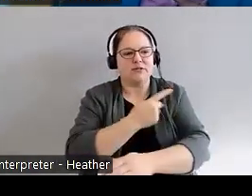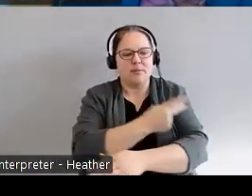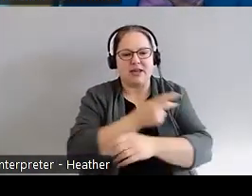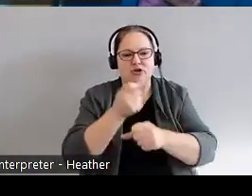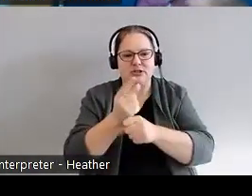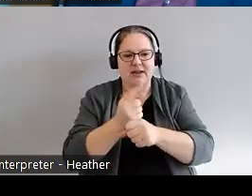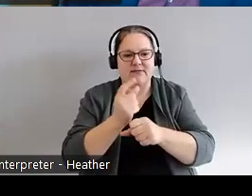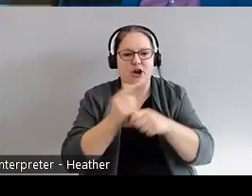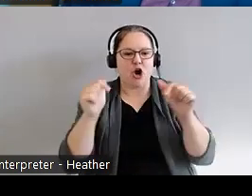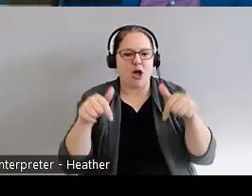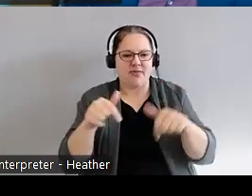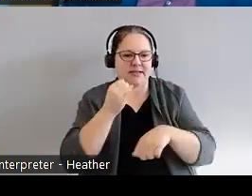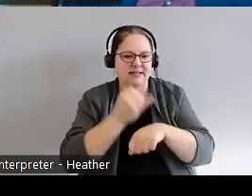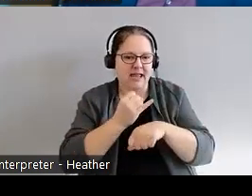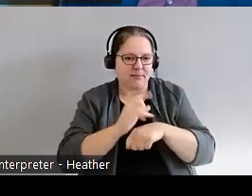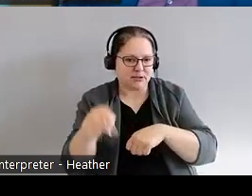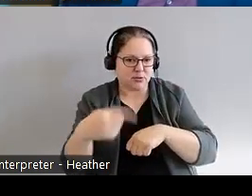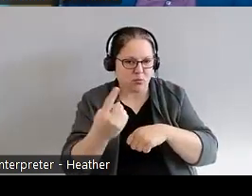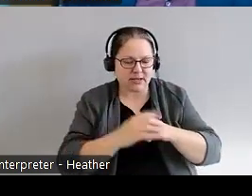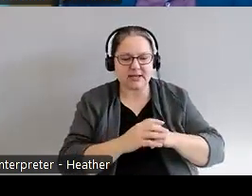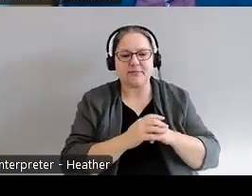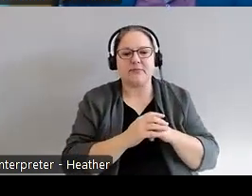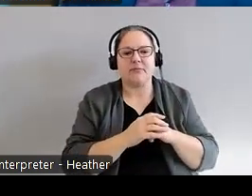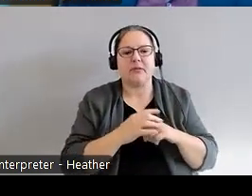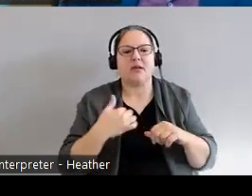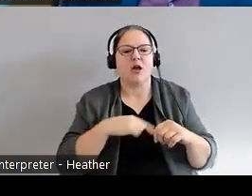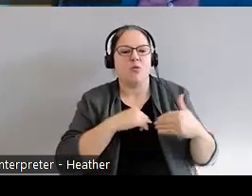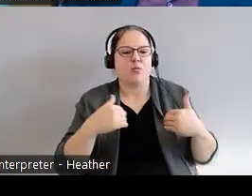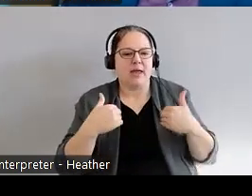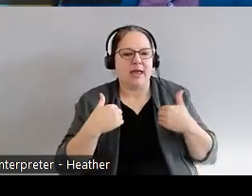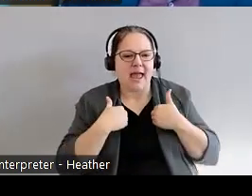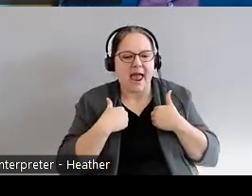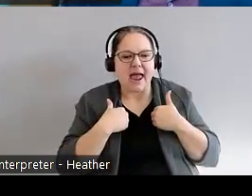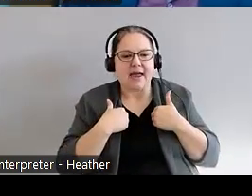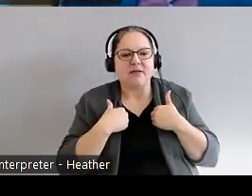campus alone. Uh we have uh shorter term units where the length of stay is about two to three